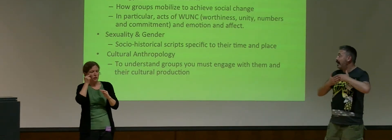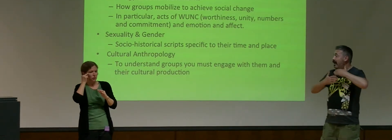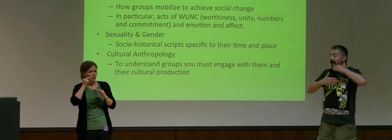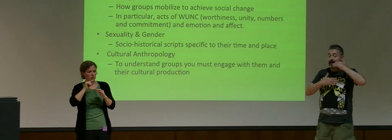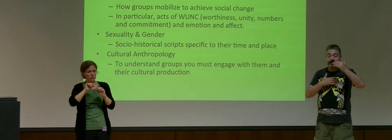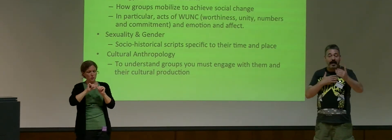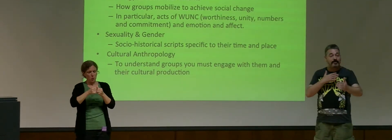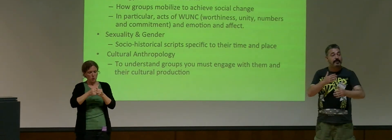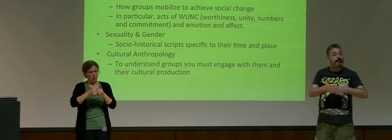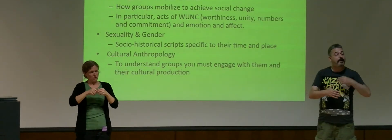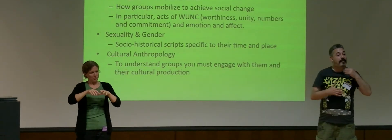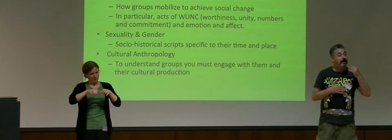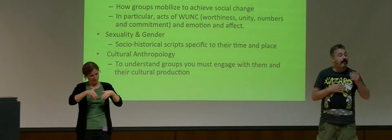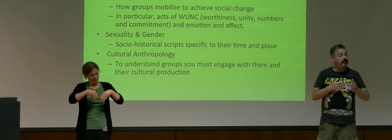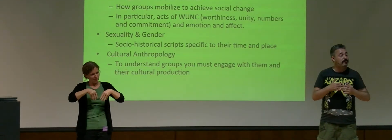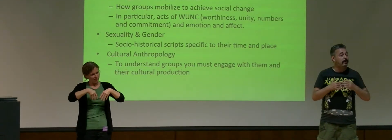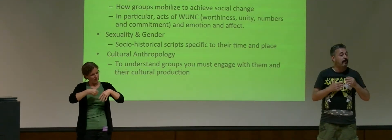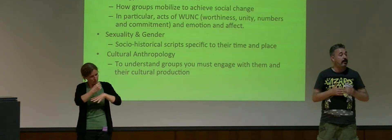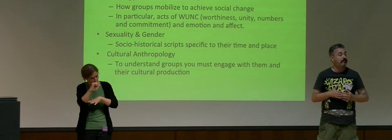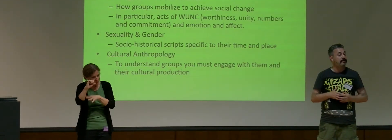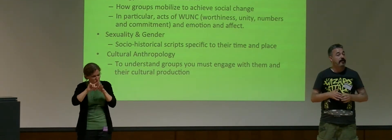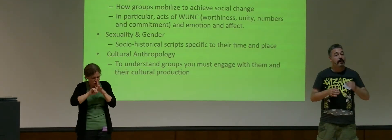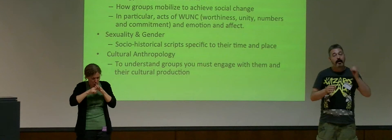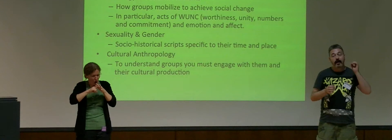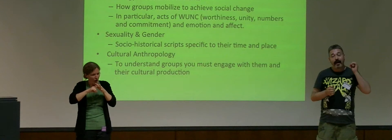is actually beginning to emerge